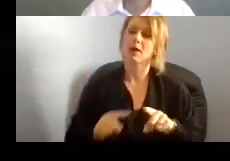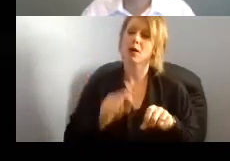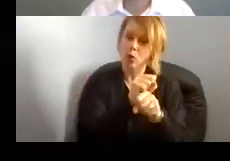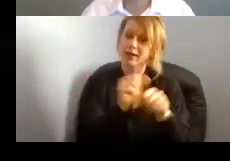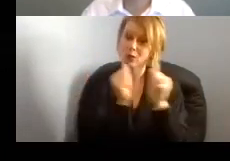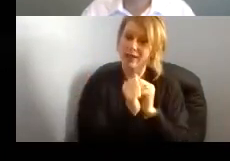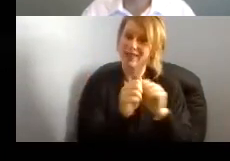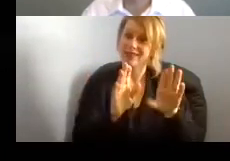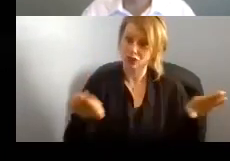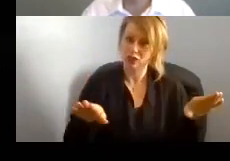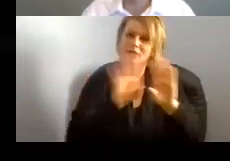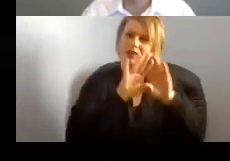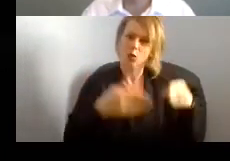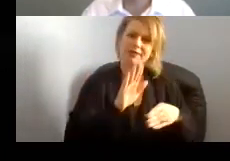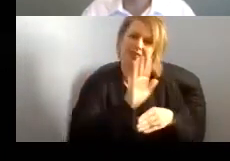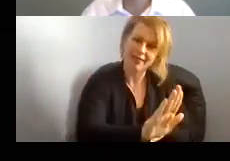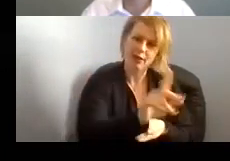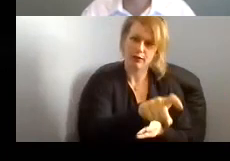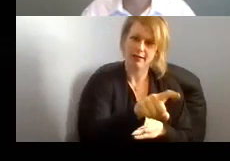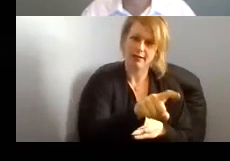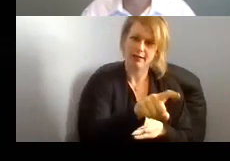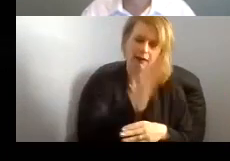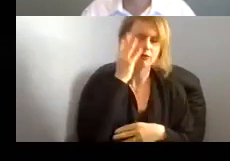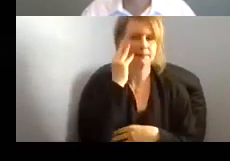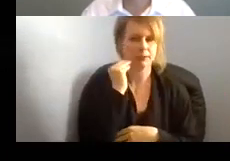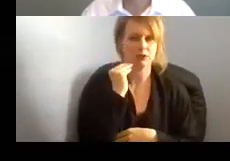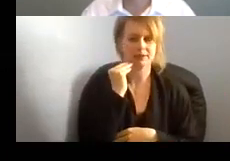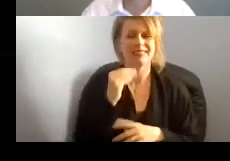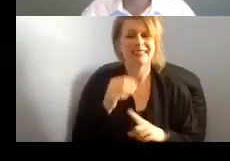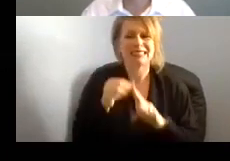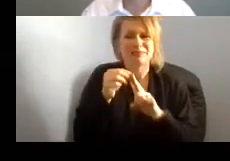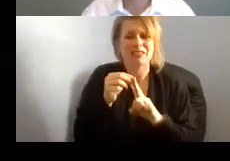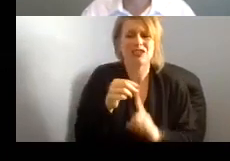child’s needs and their experience, especially when they’re acutely grieving. What you really want to do